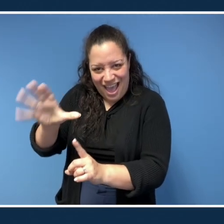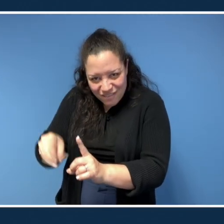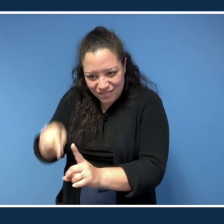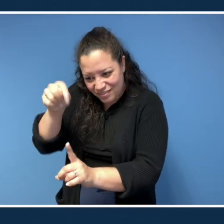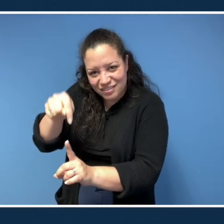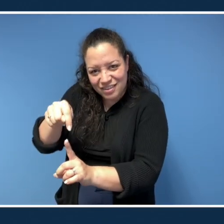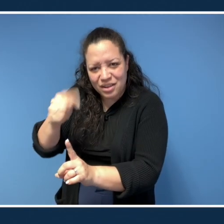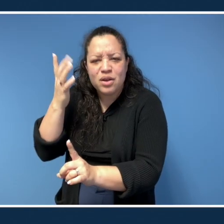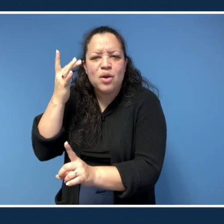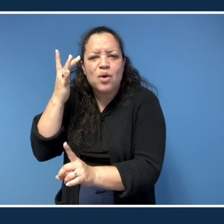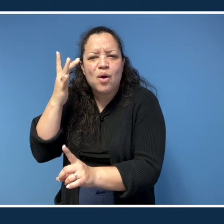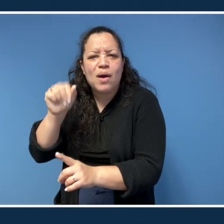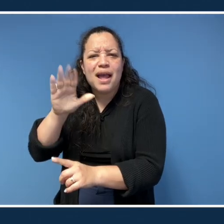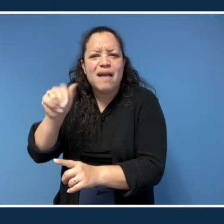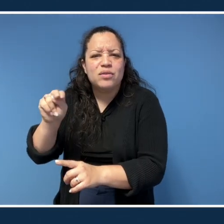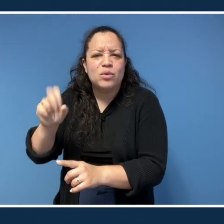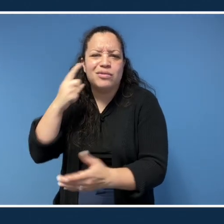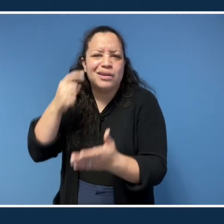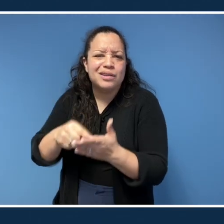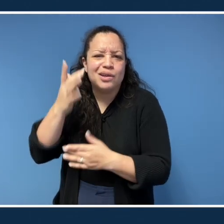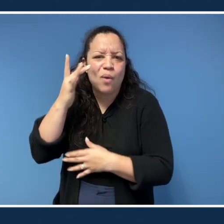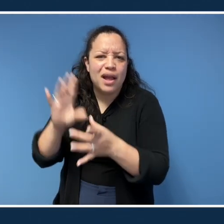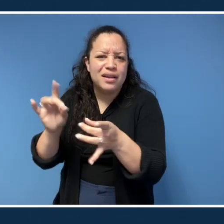why did we do an African Nova Scotian recognition? Well, it grounds us.